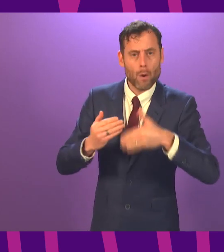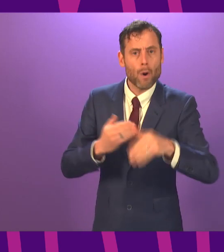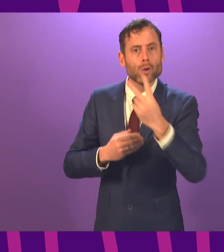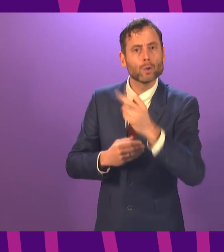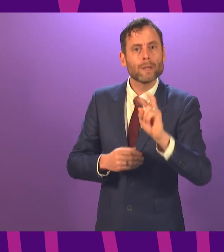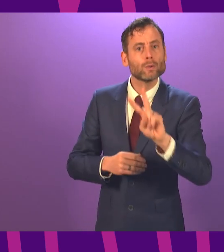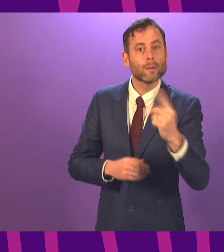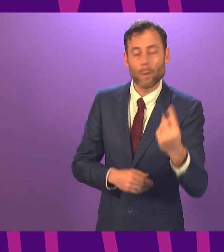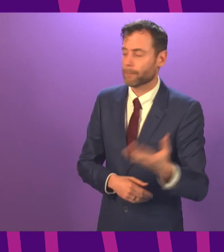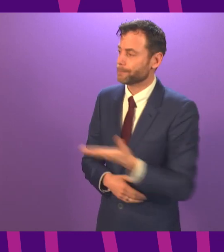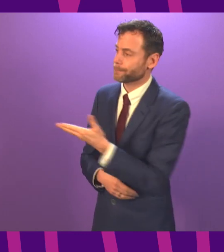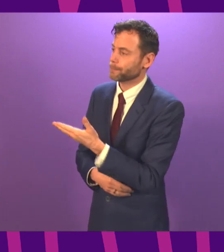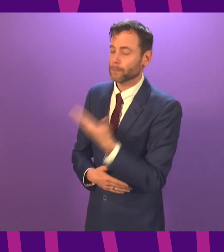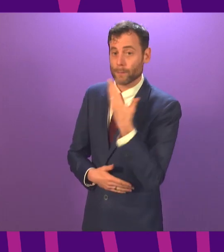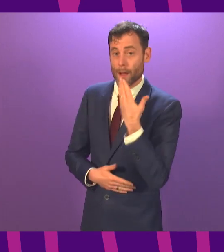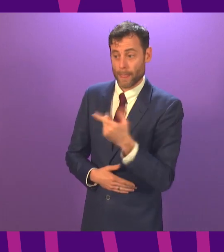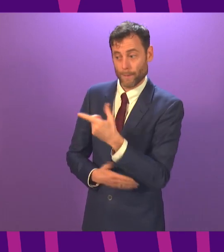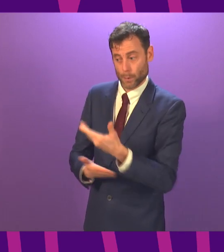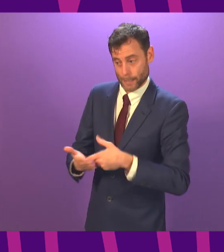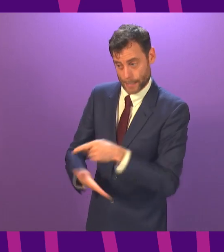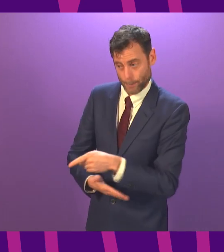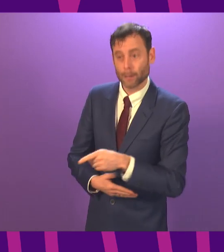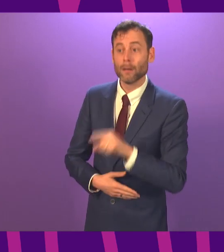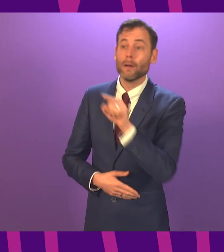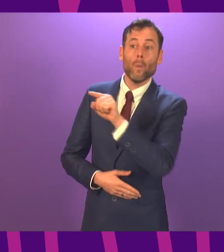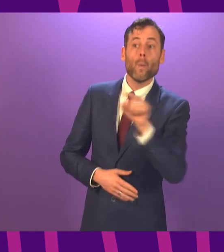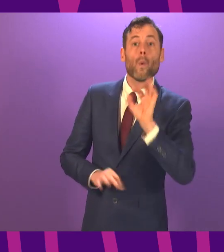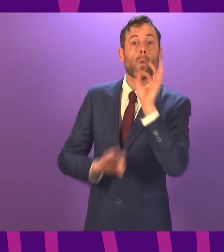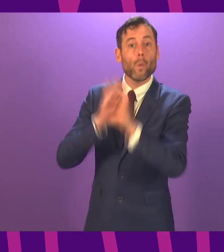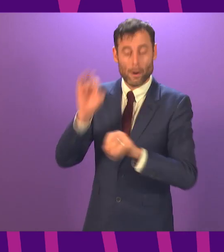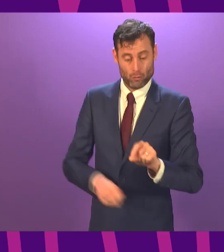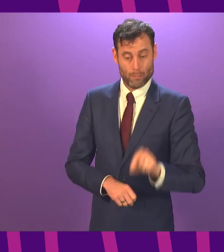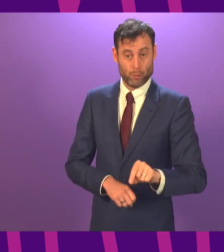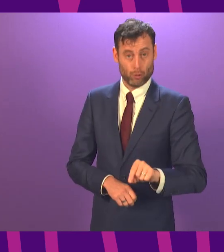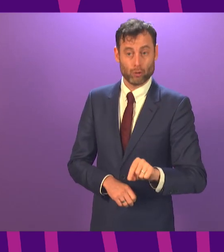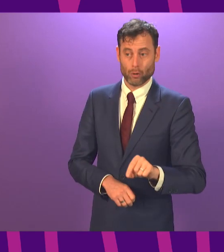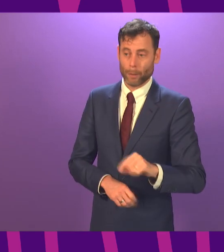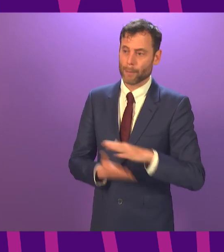questions. I encourage all members who wish to ask a question to press their request-to-speak buttons.